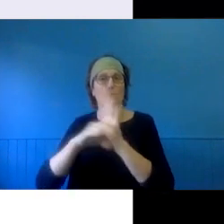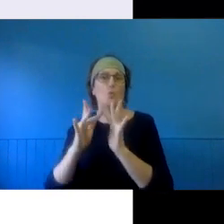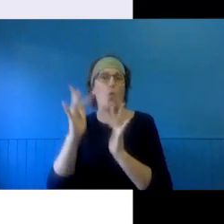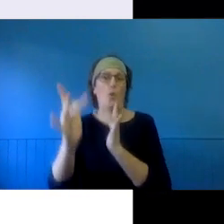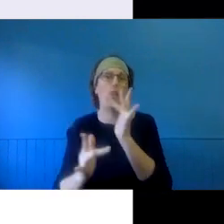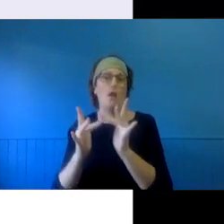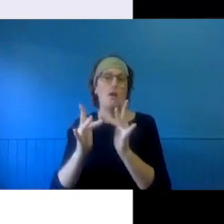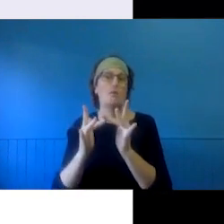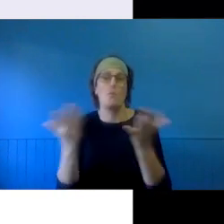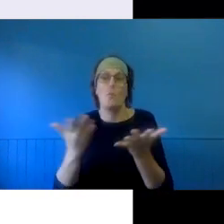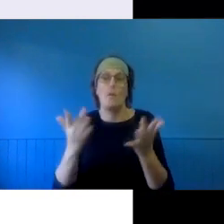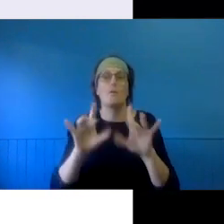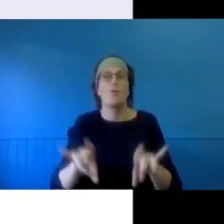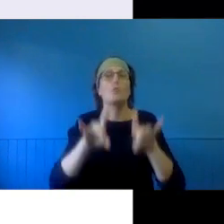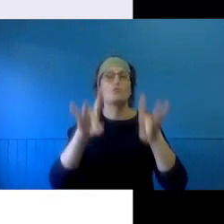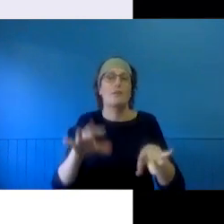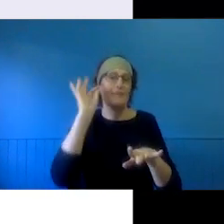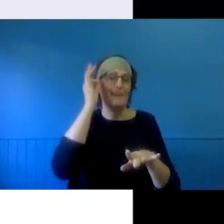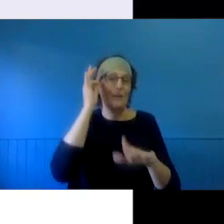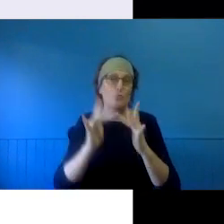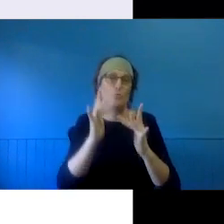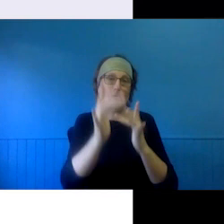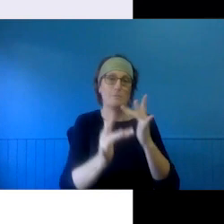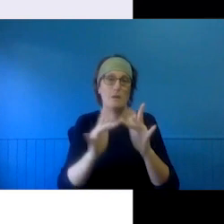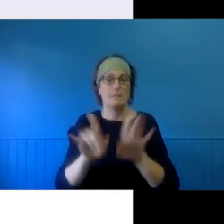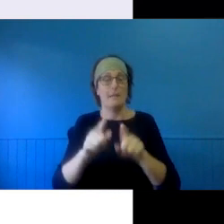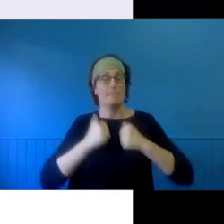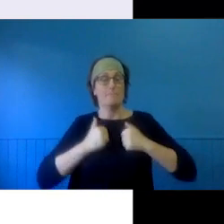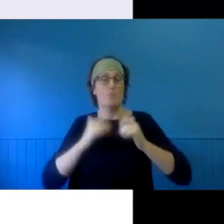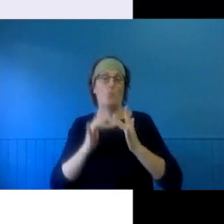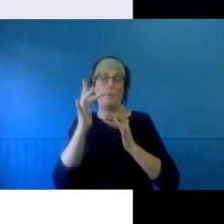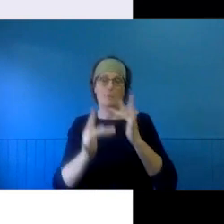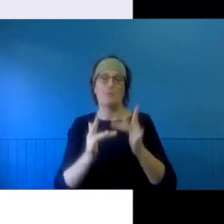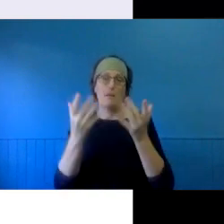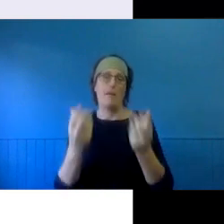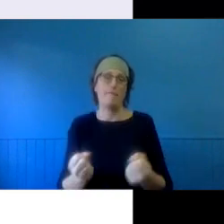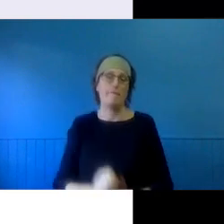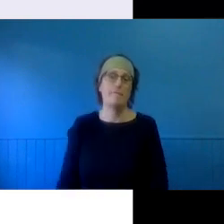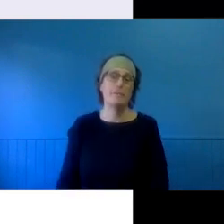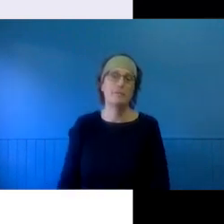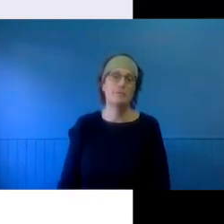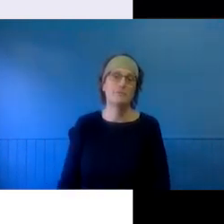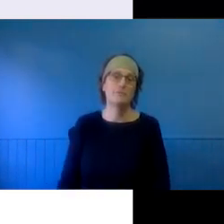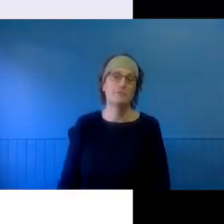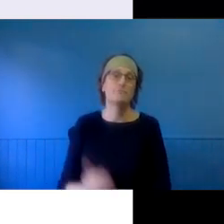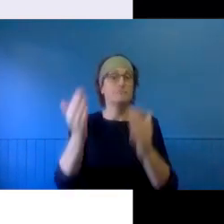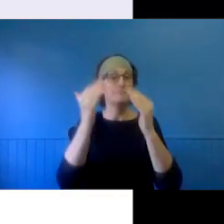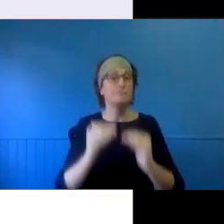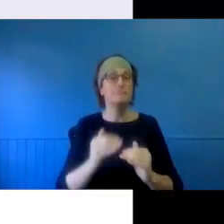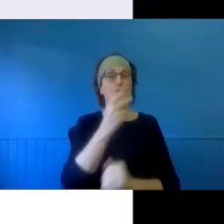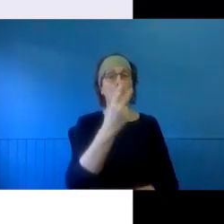website and also our website has them as well. In 2016, my firm was